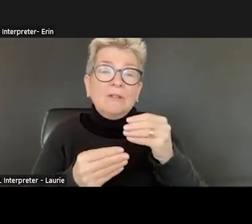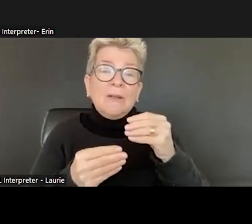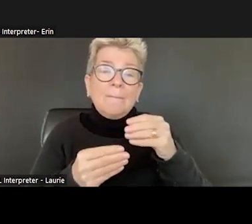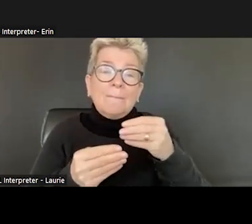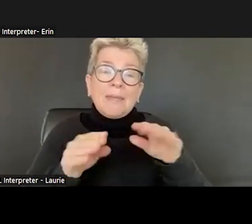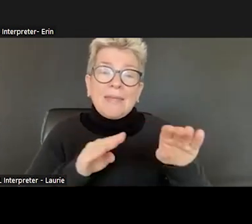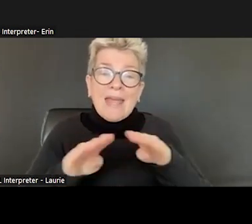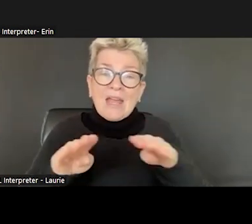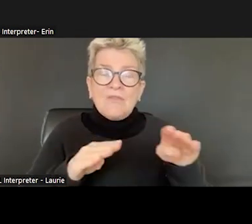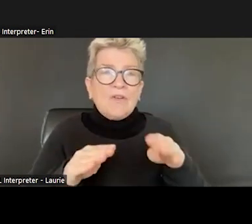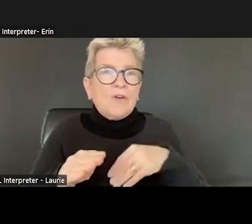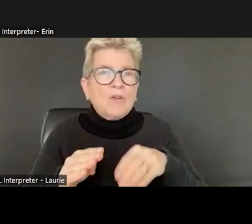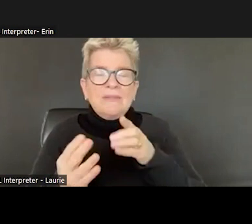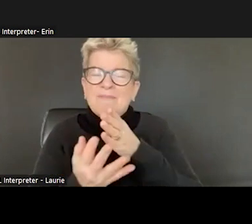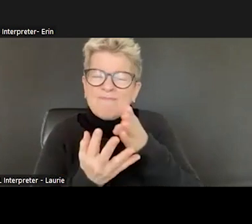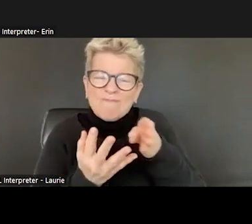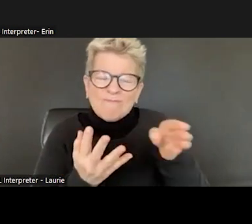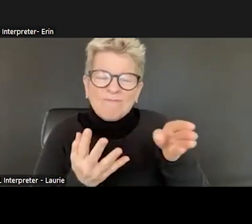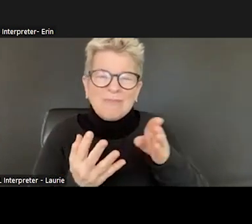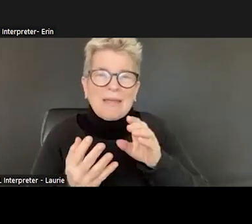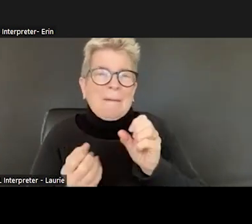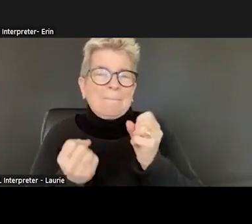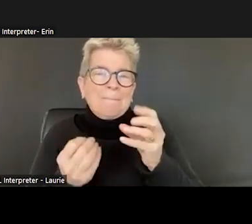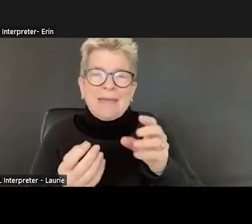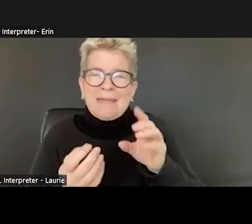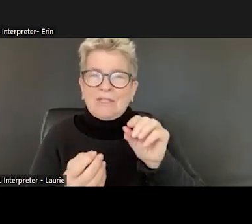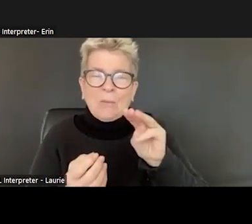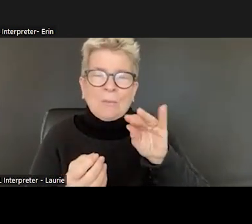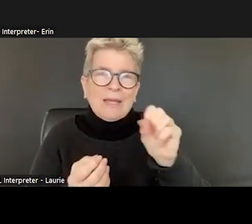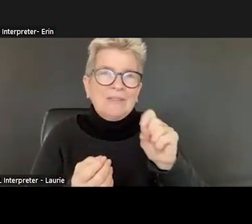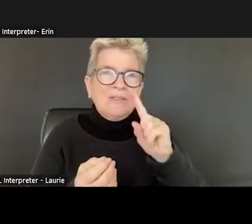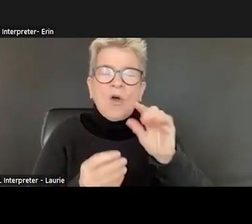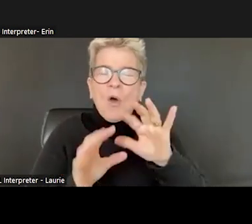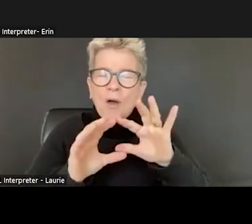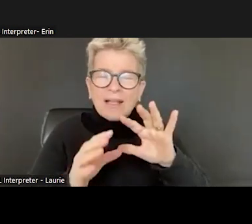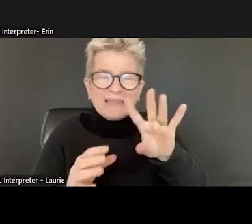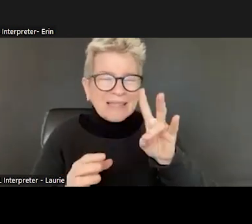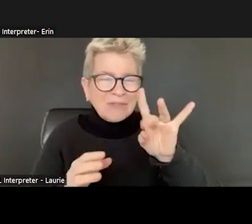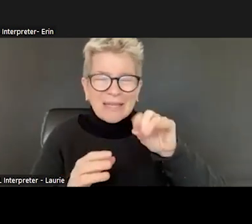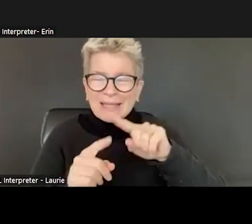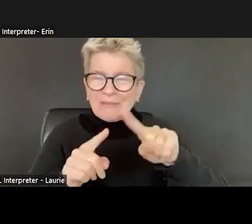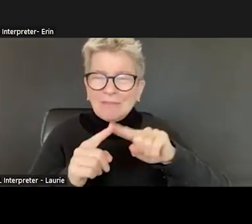like 78 studies across the entire world; and the interventions are pretty cost effective,